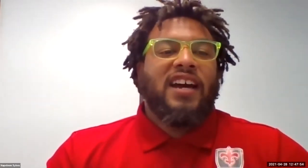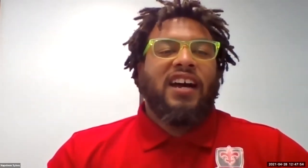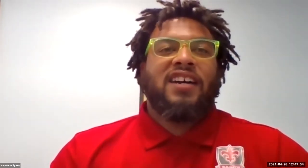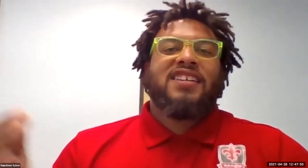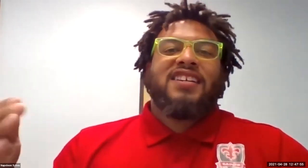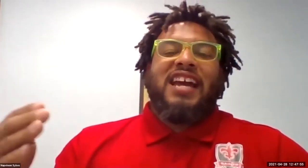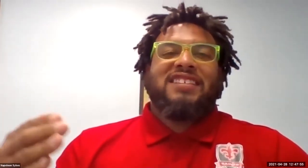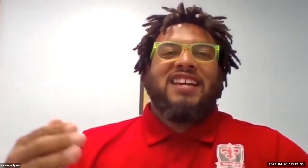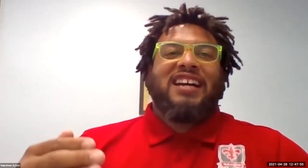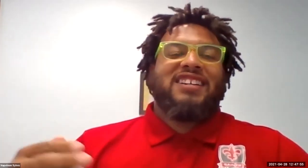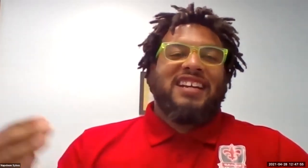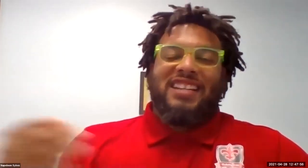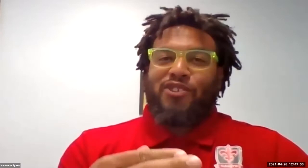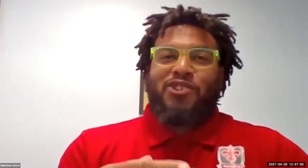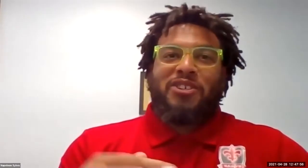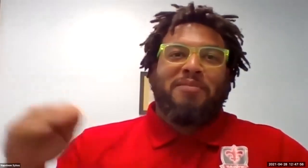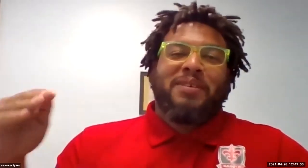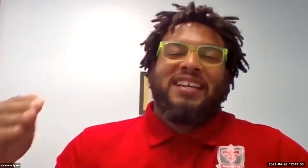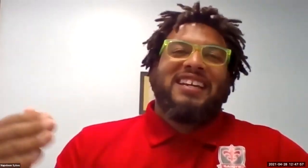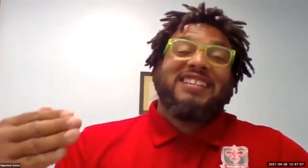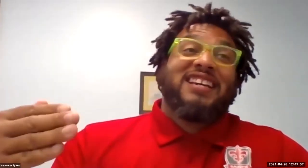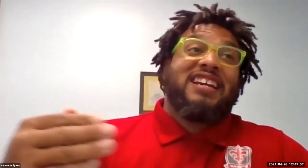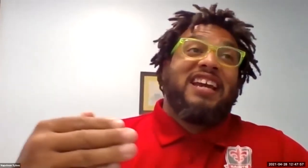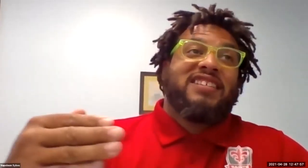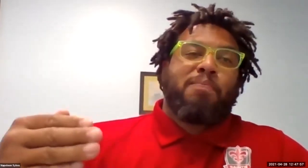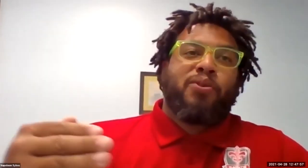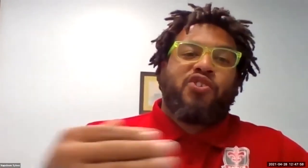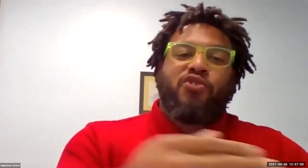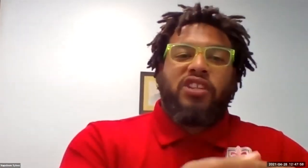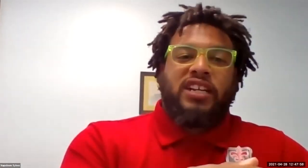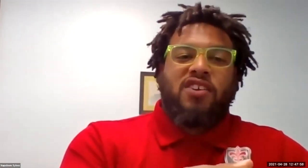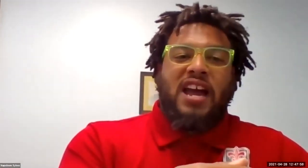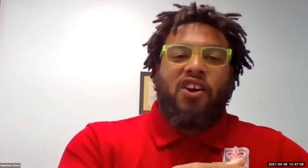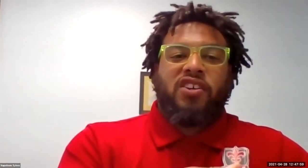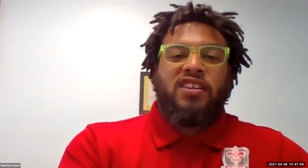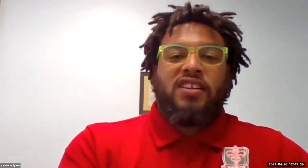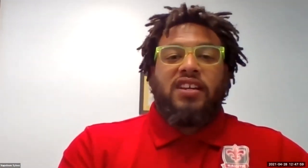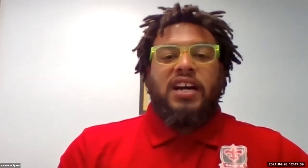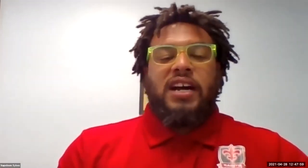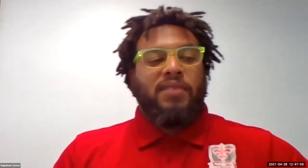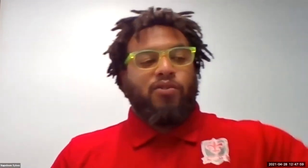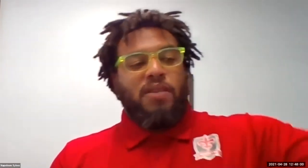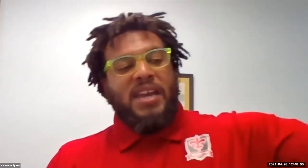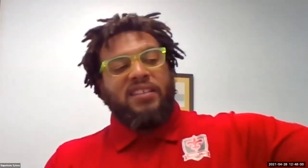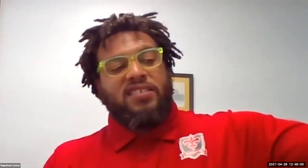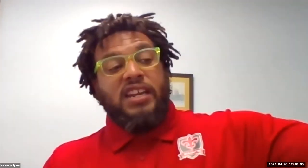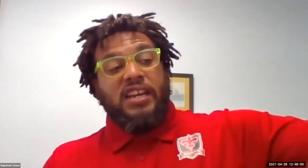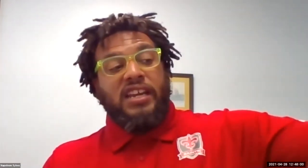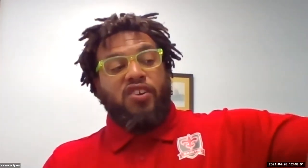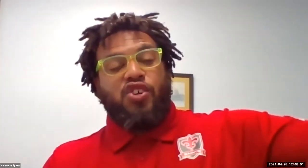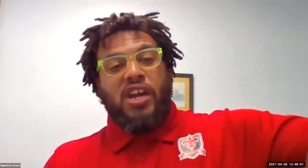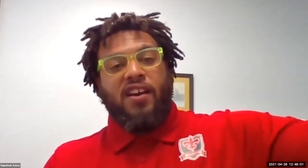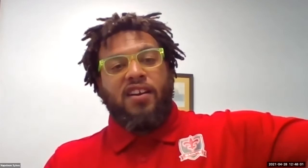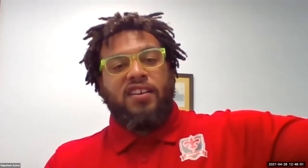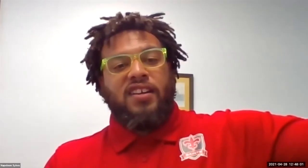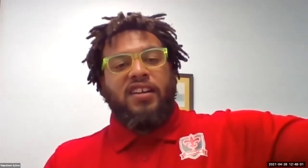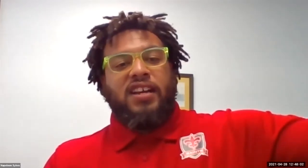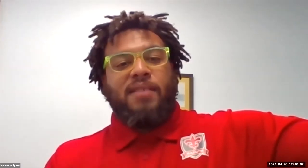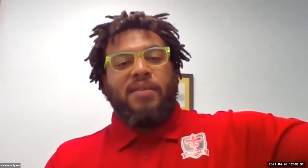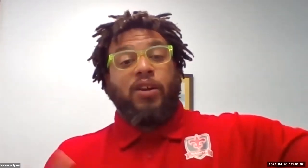And I will briefly share my story of memories of Lexington Market.